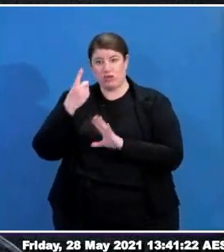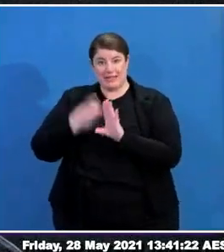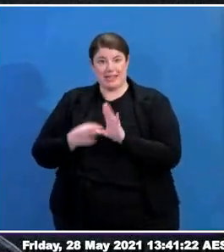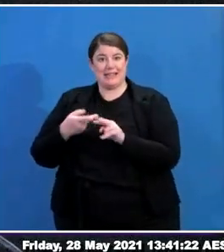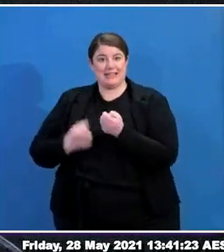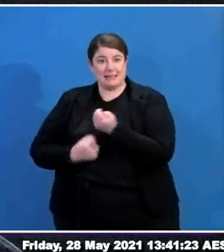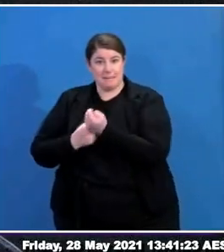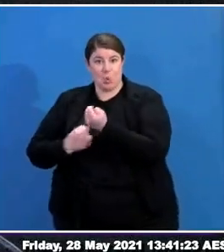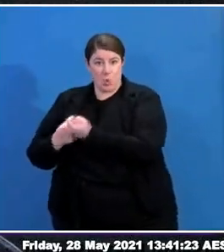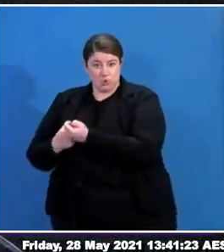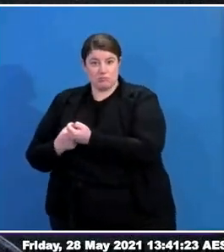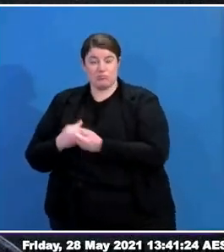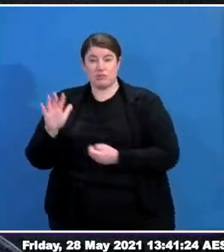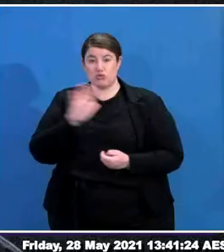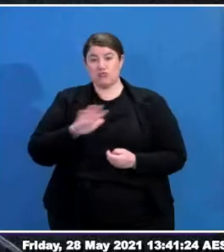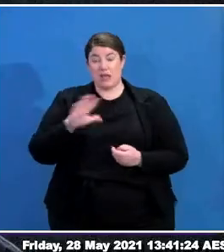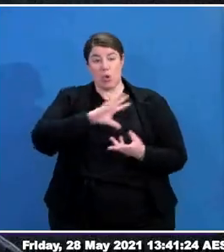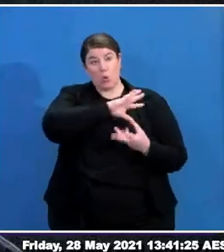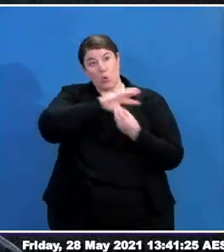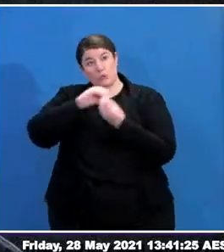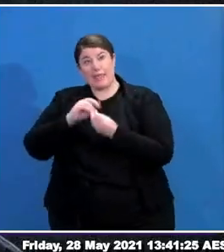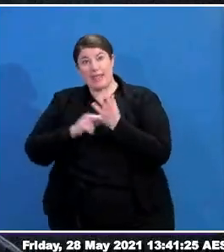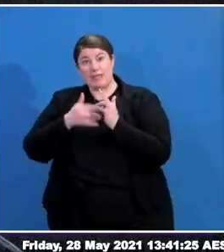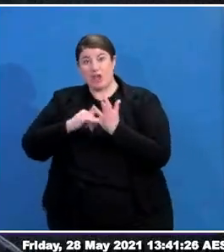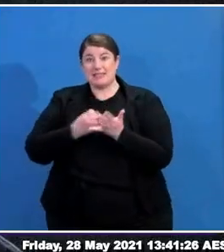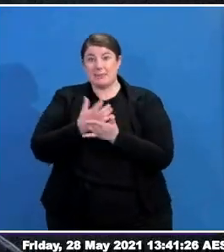It represents about 27 per cent of the total NDIS spend each year, so